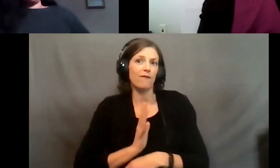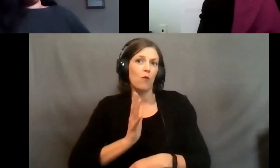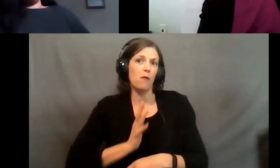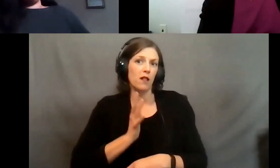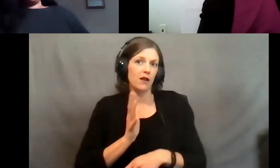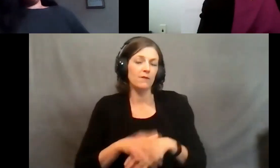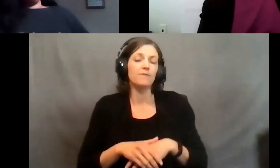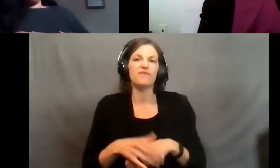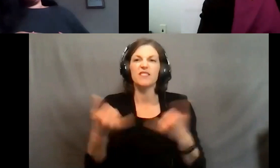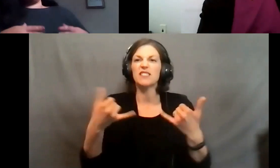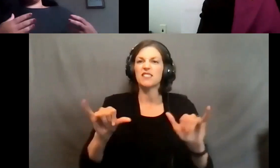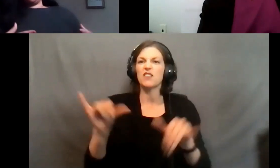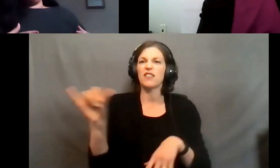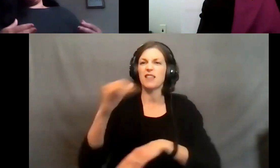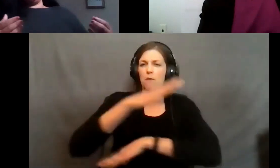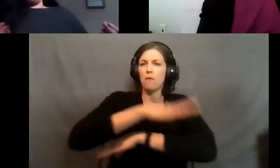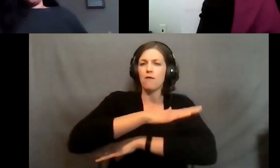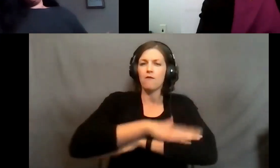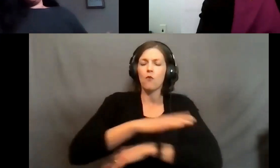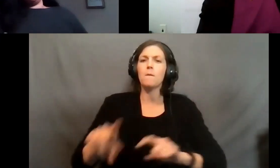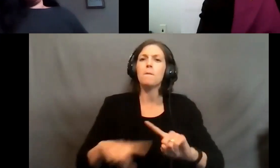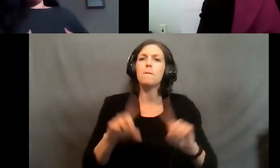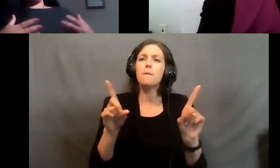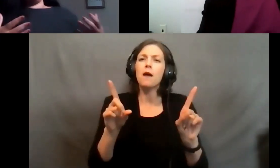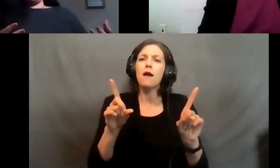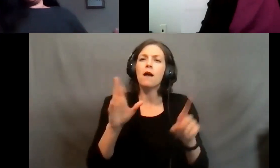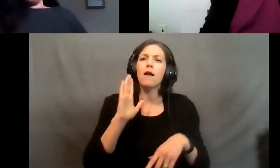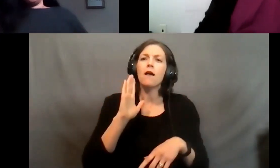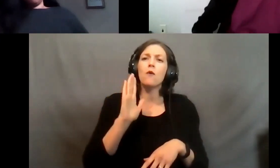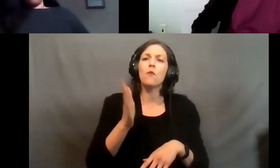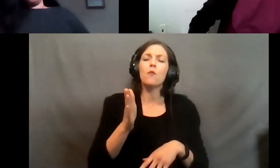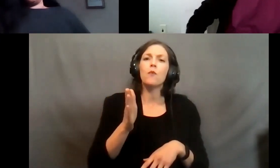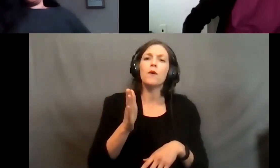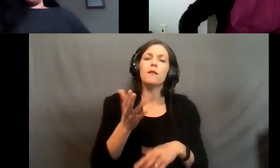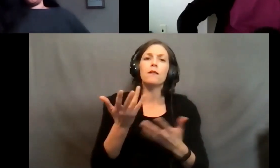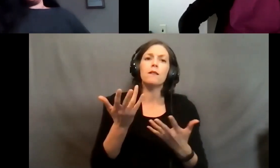13:13:39 platform but it will be up to whoever is running that